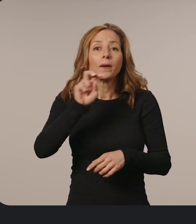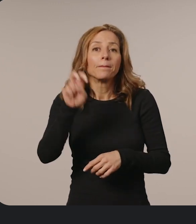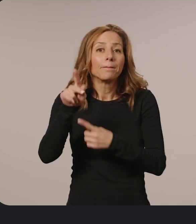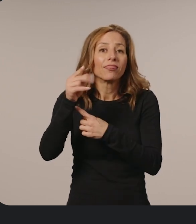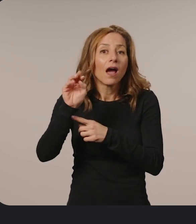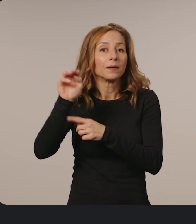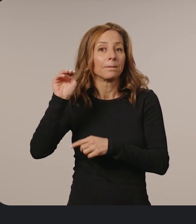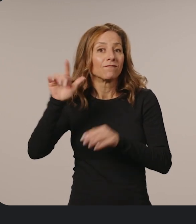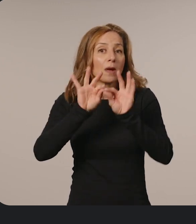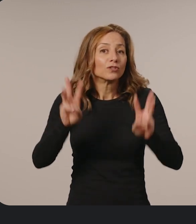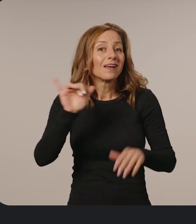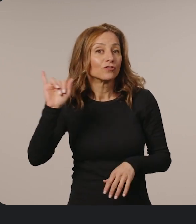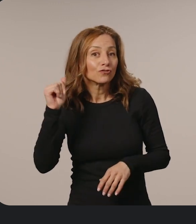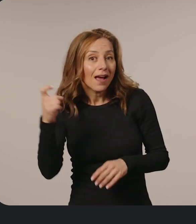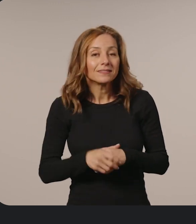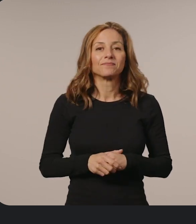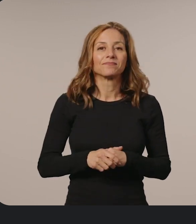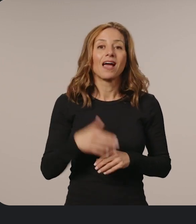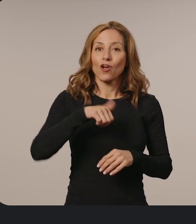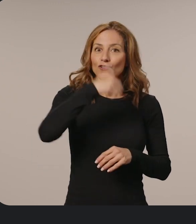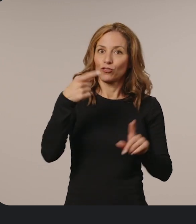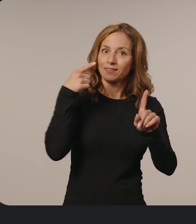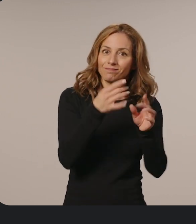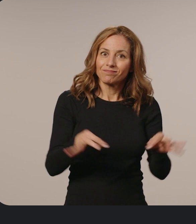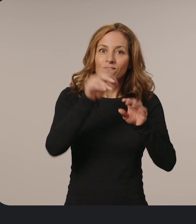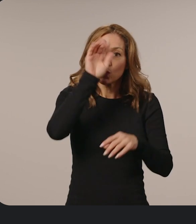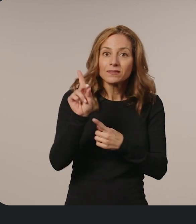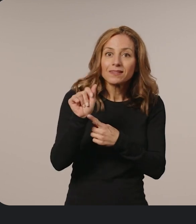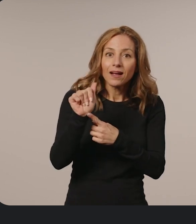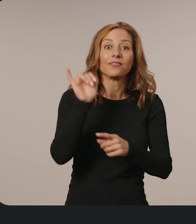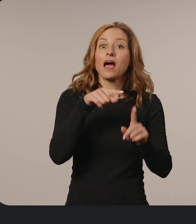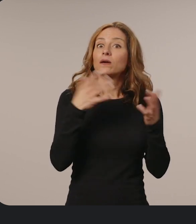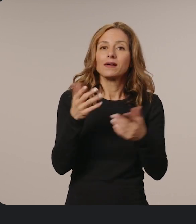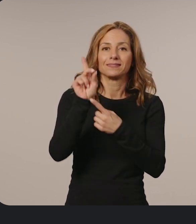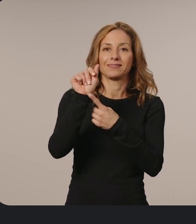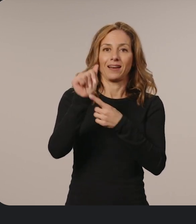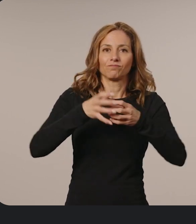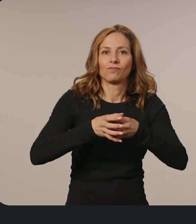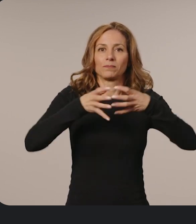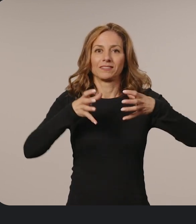framework, like Jax. But there's another key to preparing your data. And that's data augmentation, which